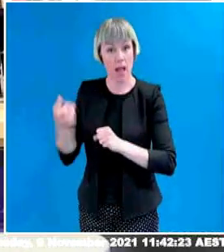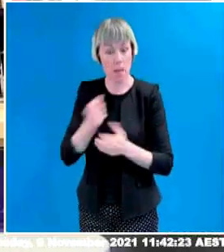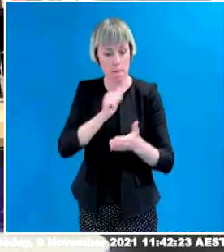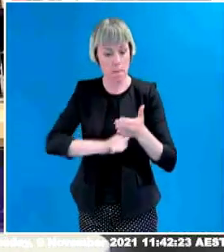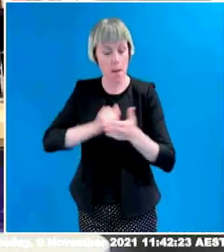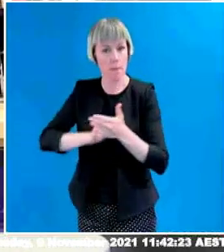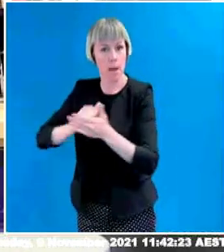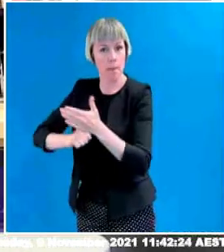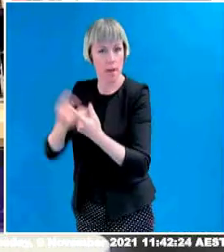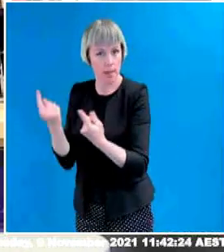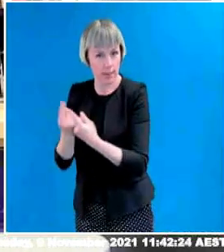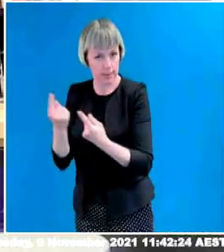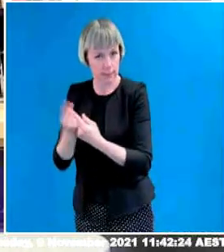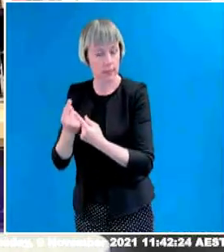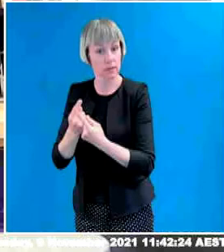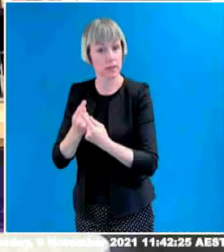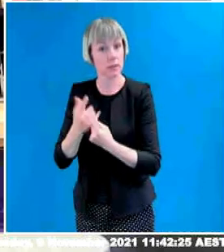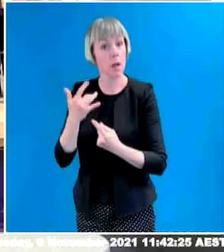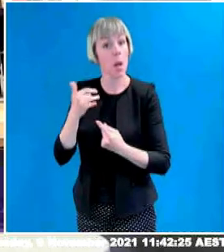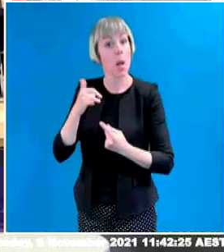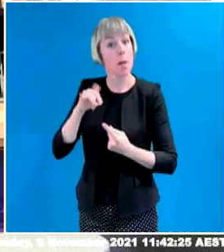that that would be one of the criteria which your tender would be judged